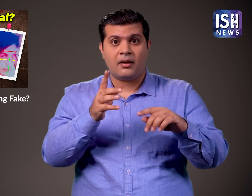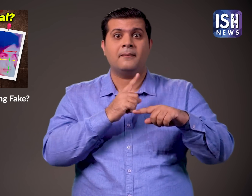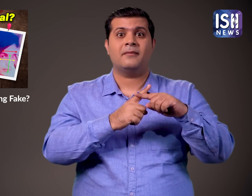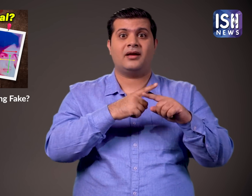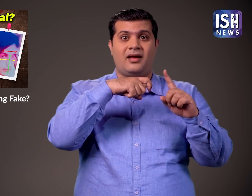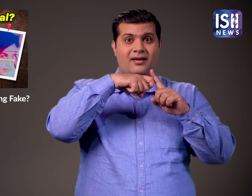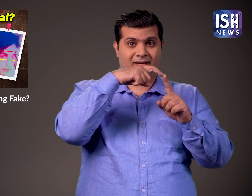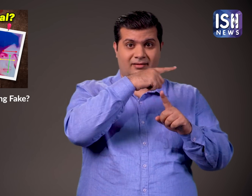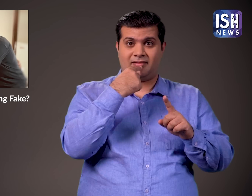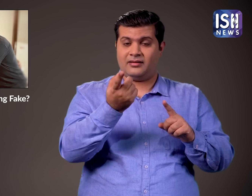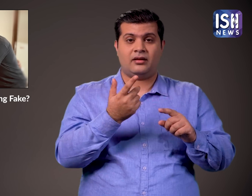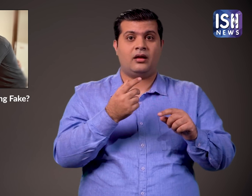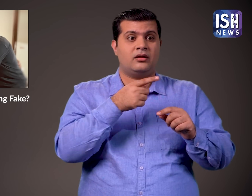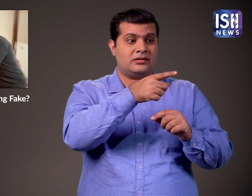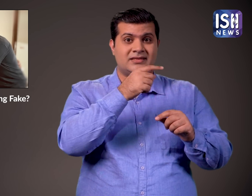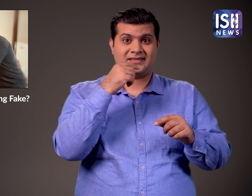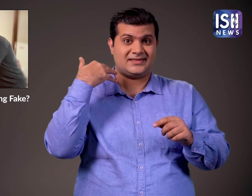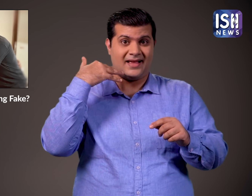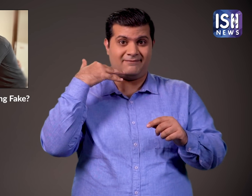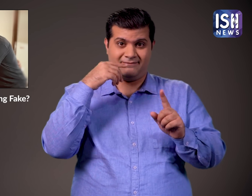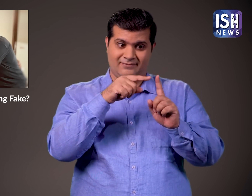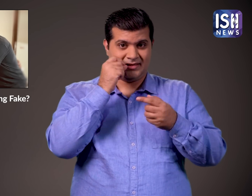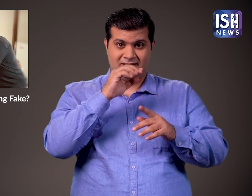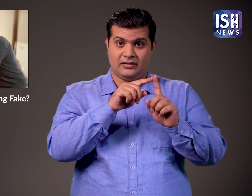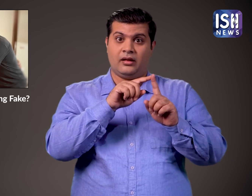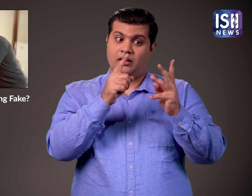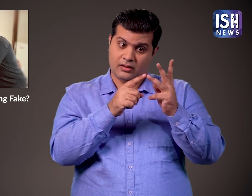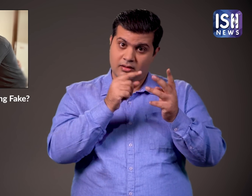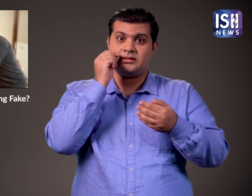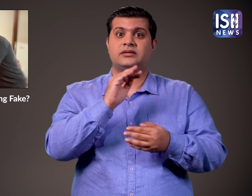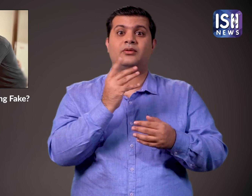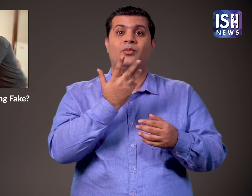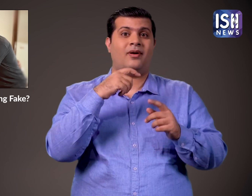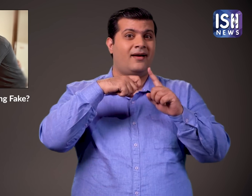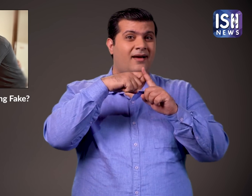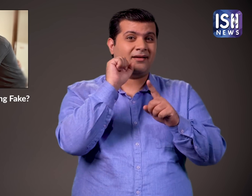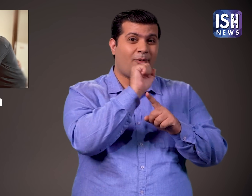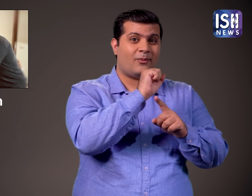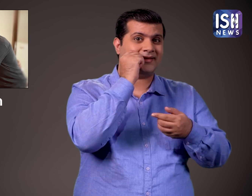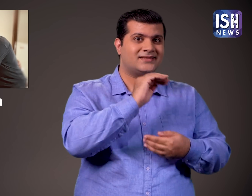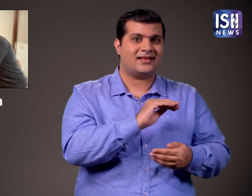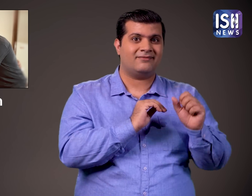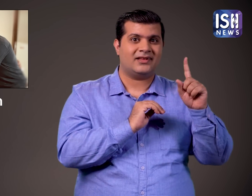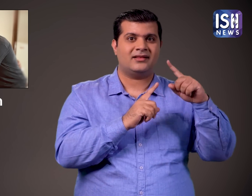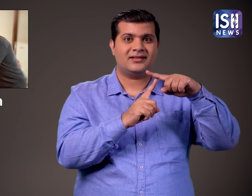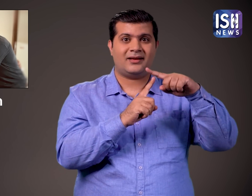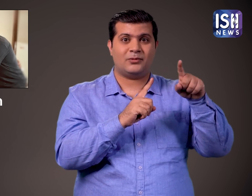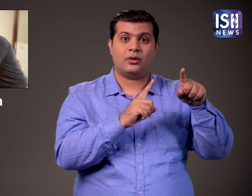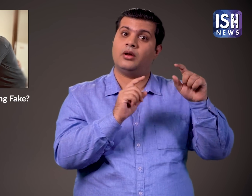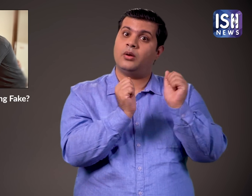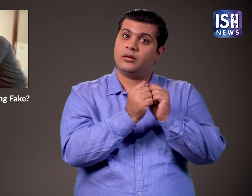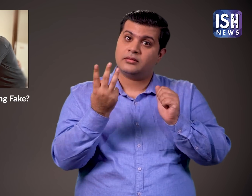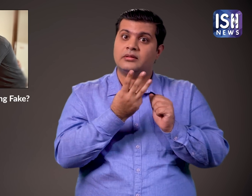Also reports said Kareena's Taimur also went along with them.